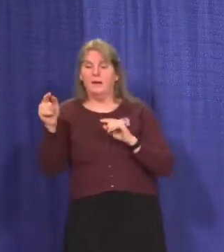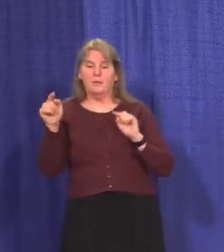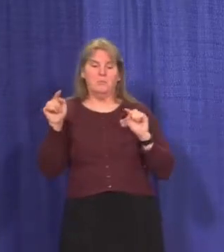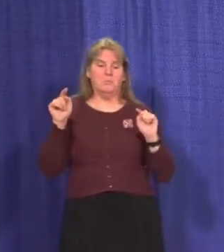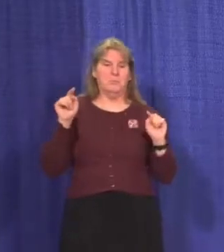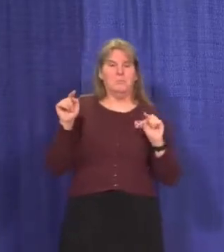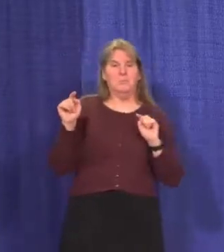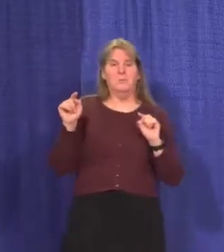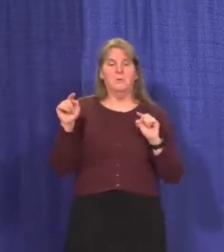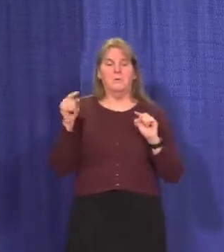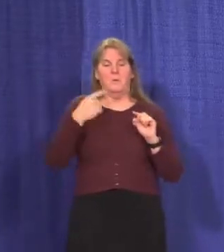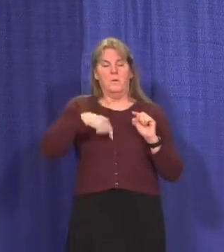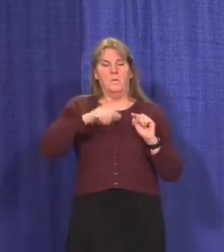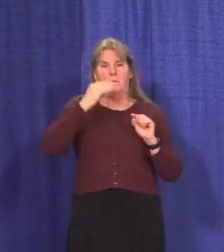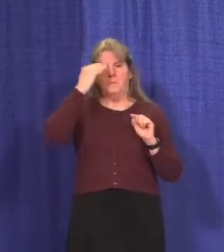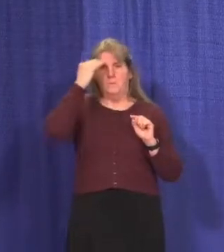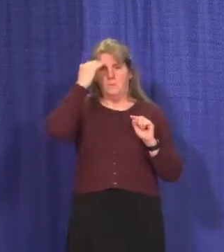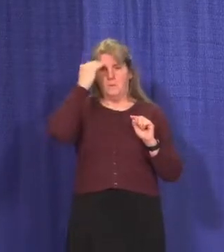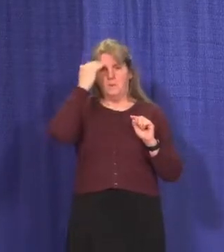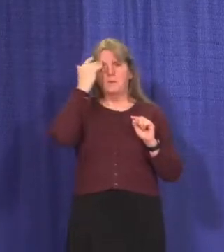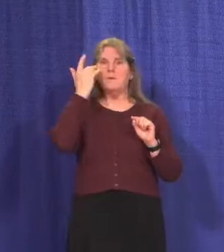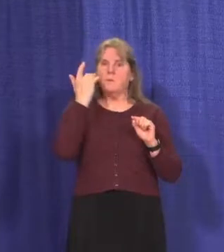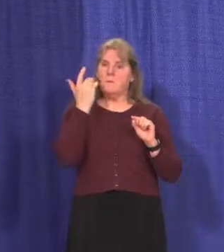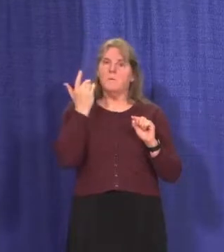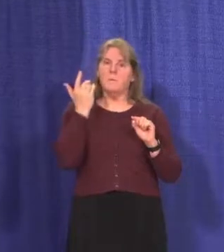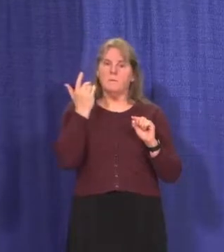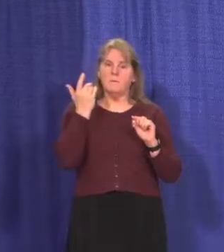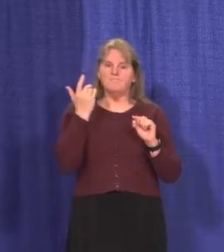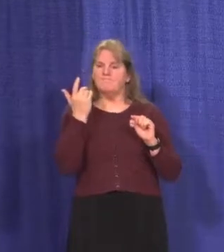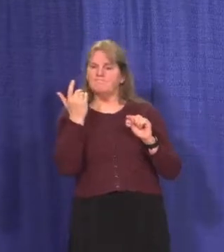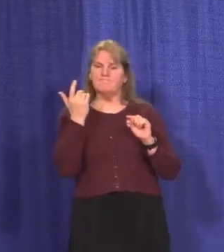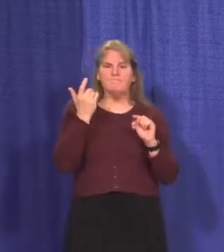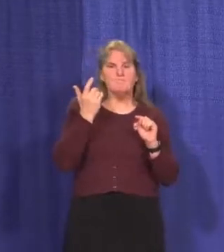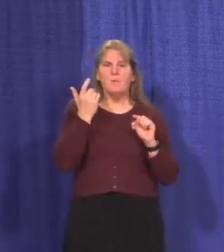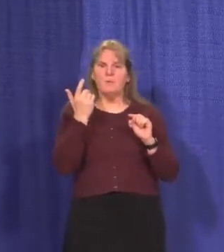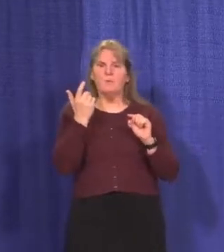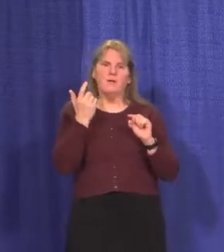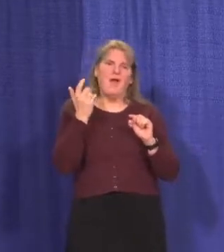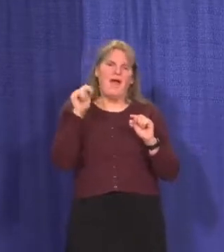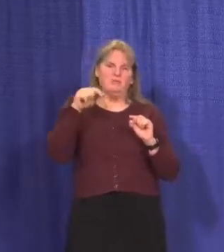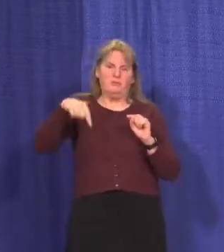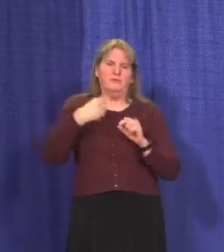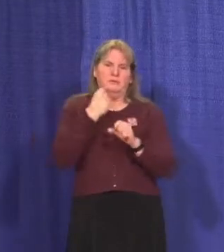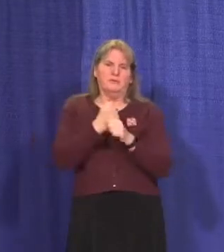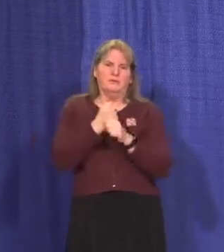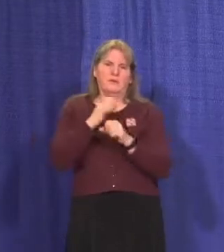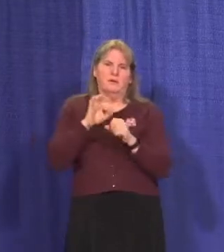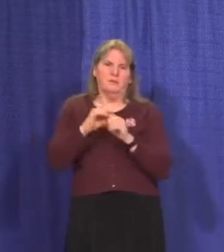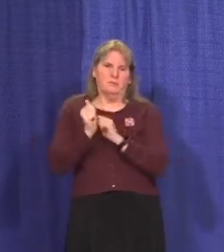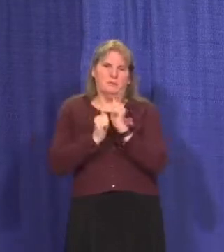ticking ultimately. We will be prepared to be able